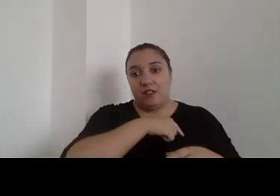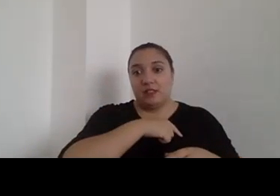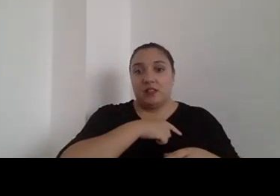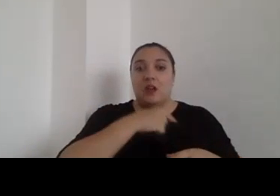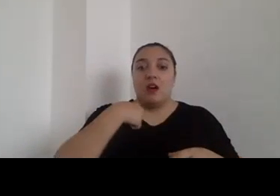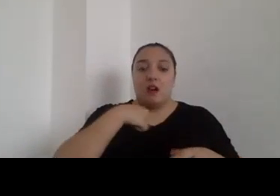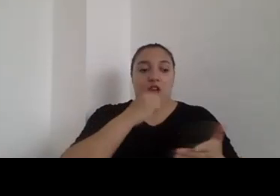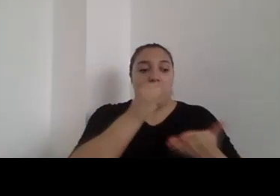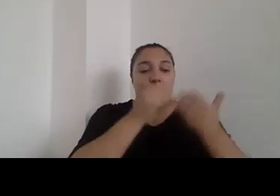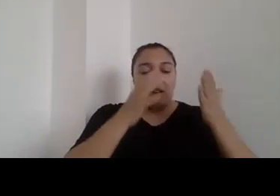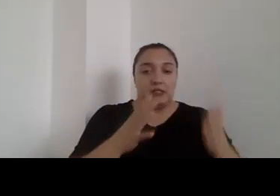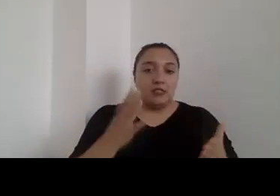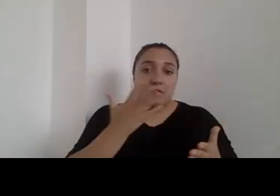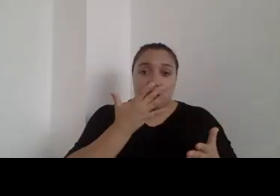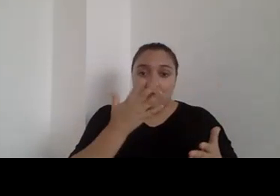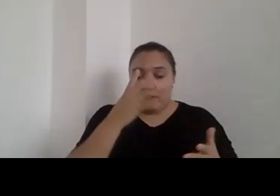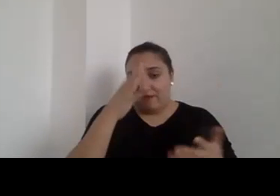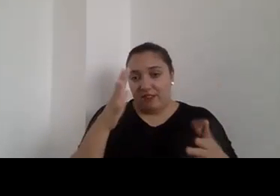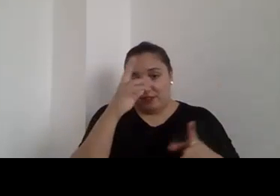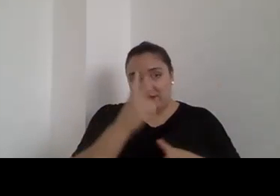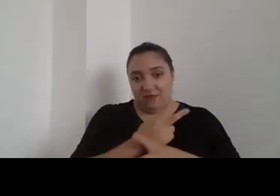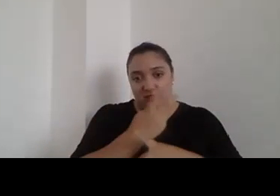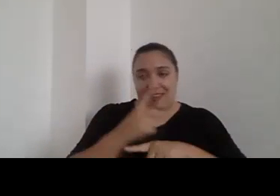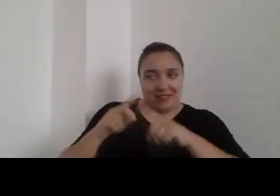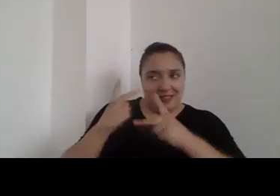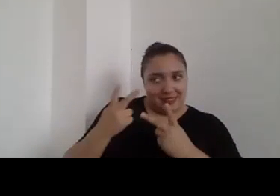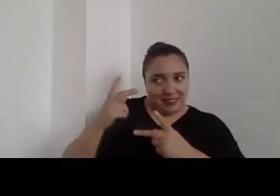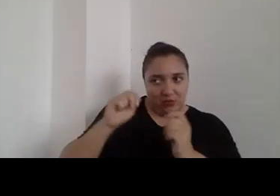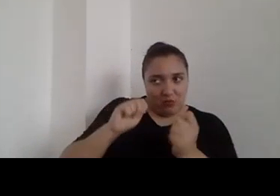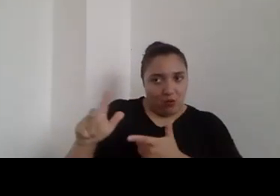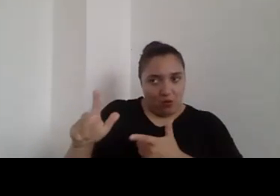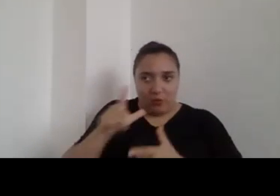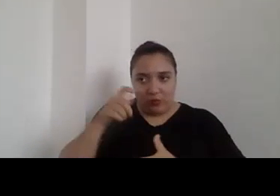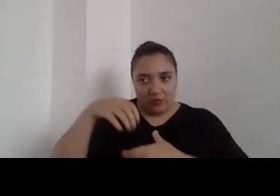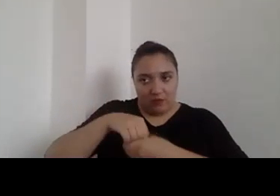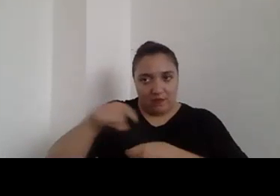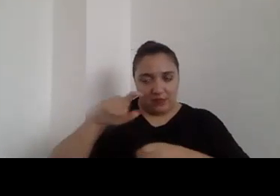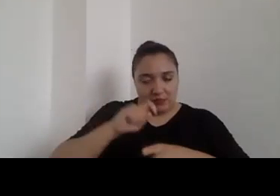some of us have figured out, I can't speak for everybody,